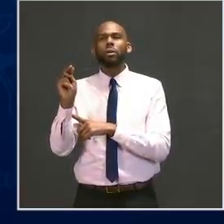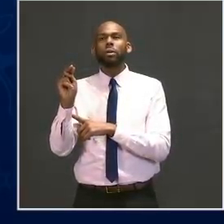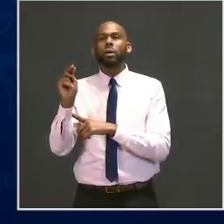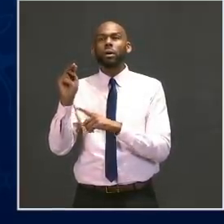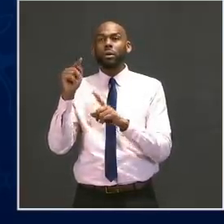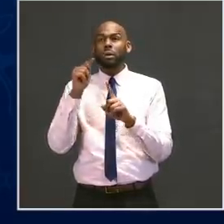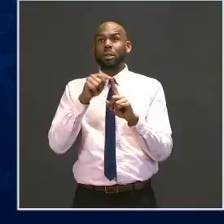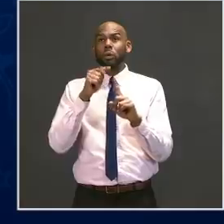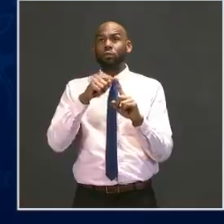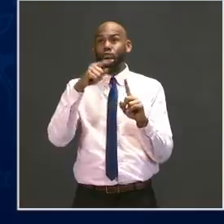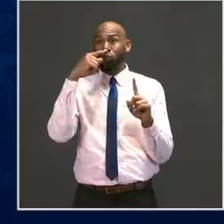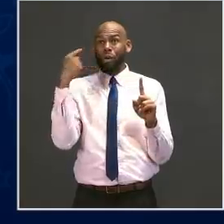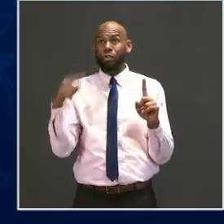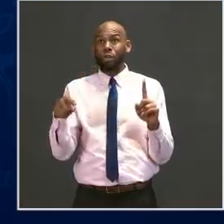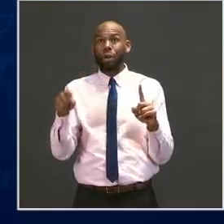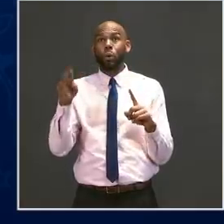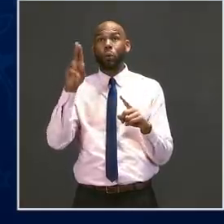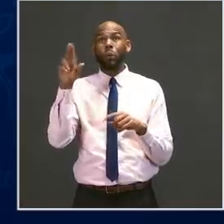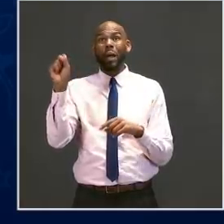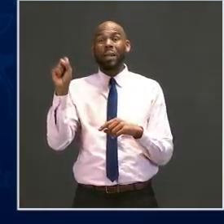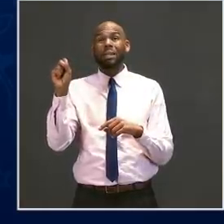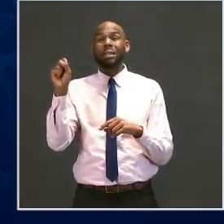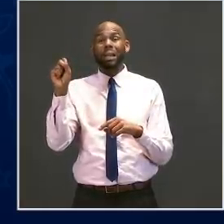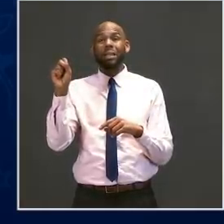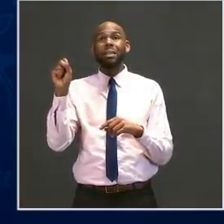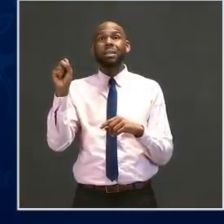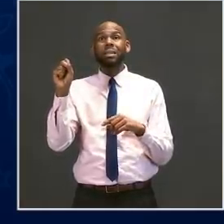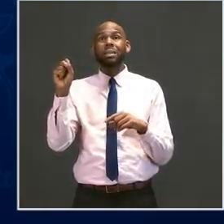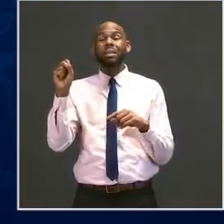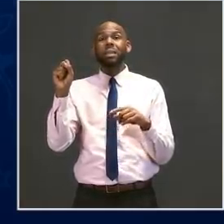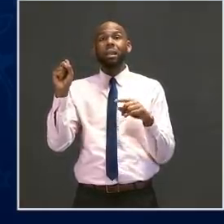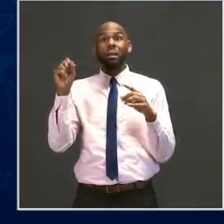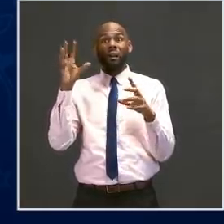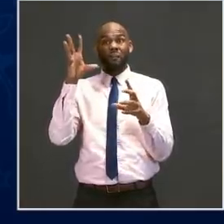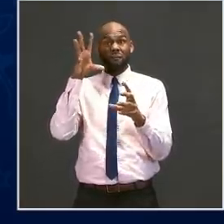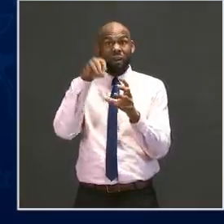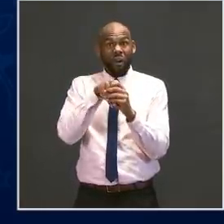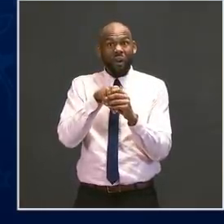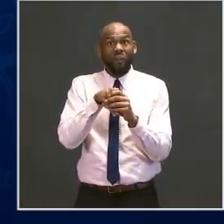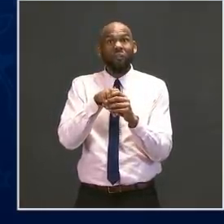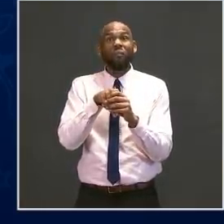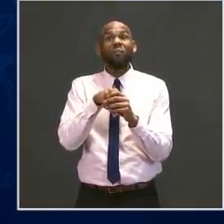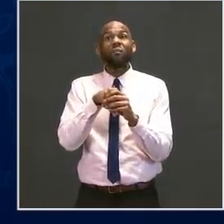Is the United States involved in those talks on sanctions?